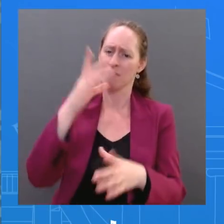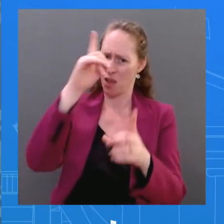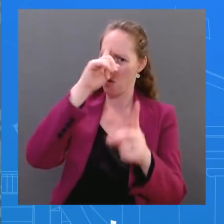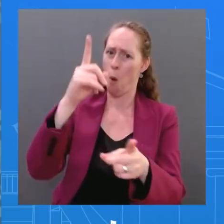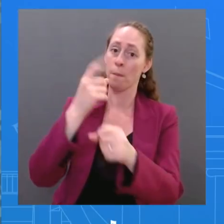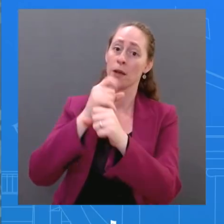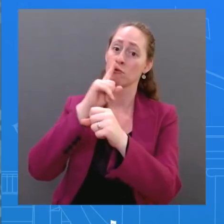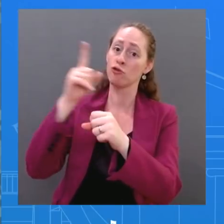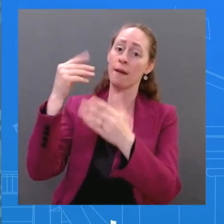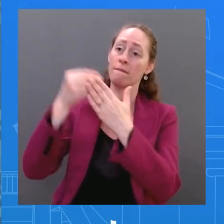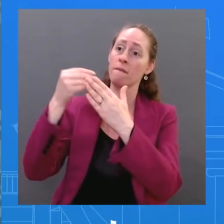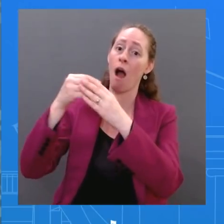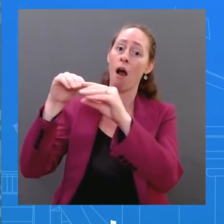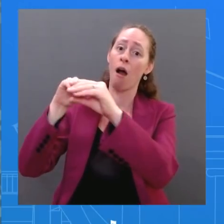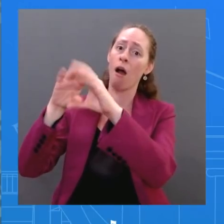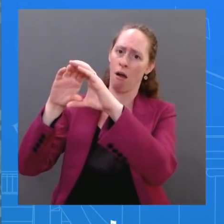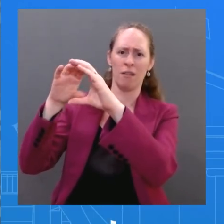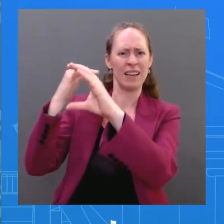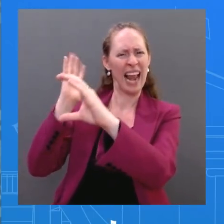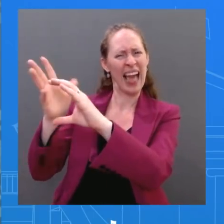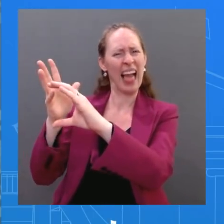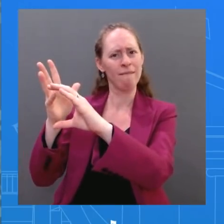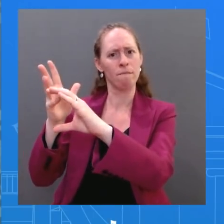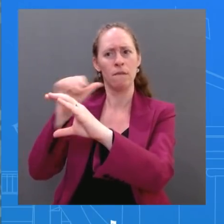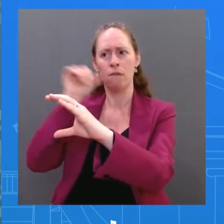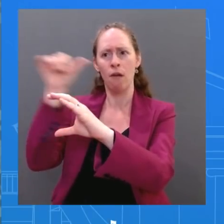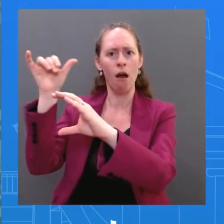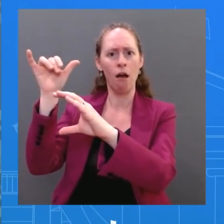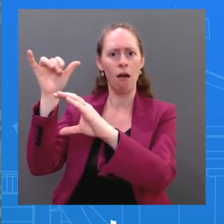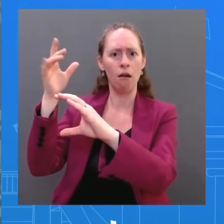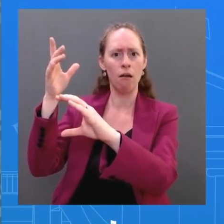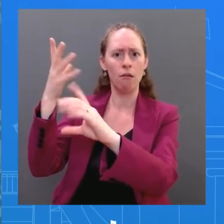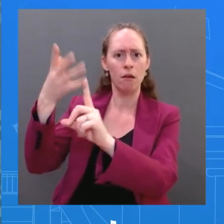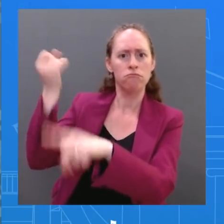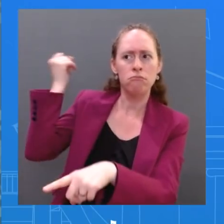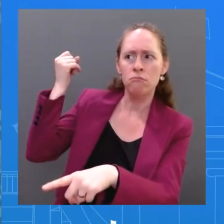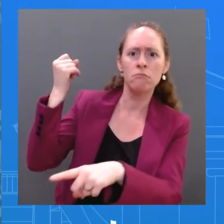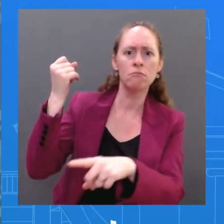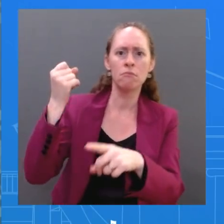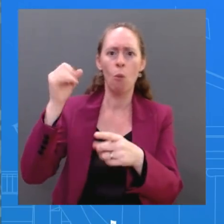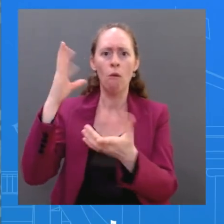for the American people to hear. And not just in Ohio, in many other country --